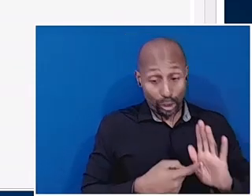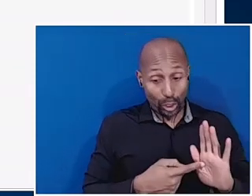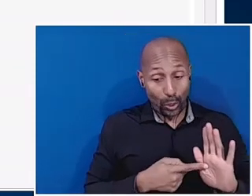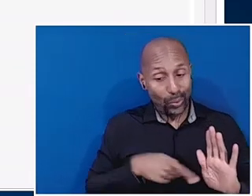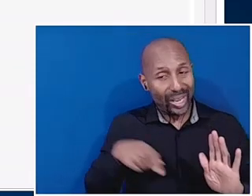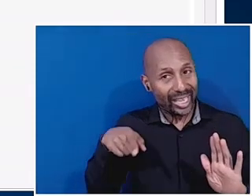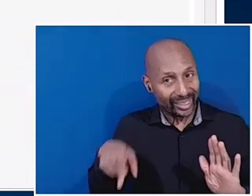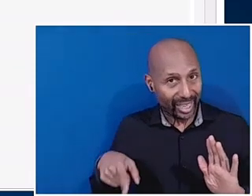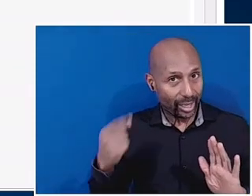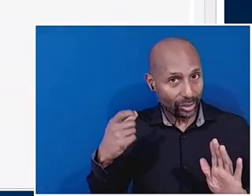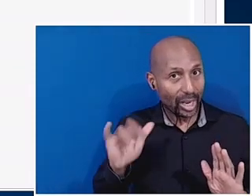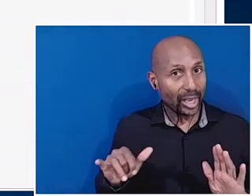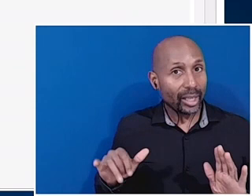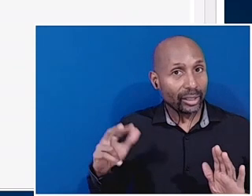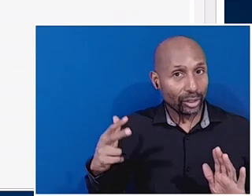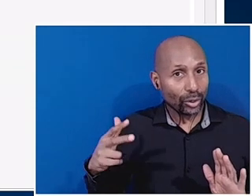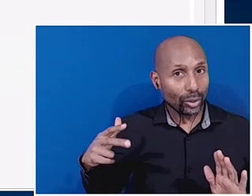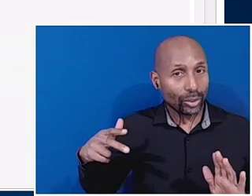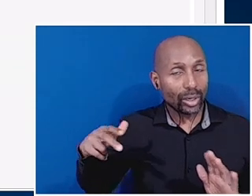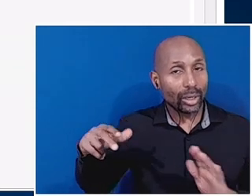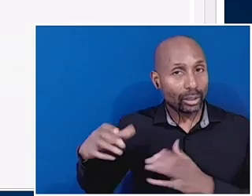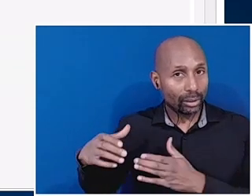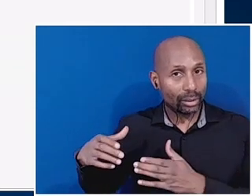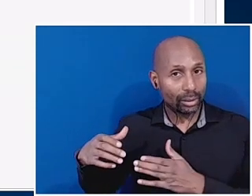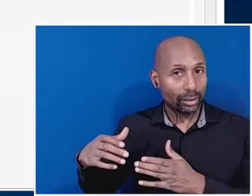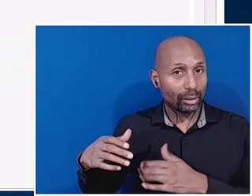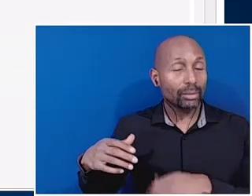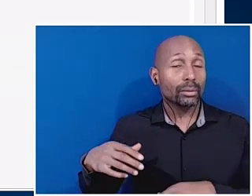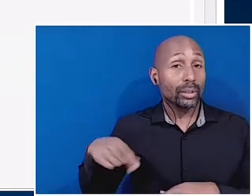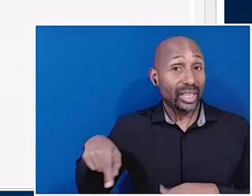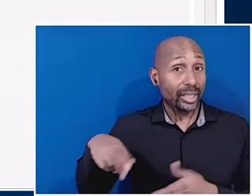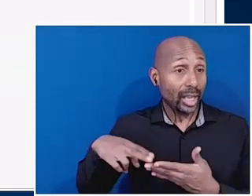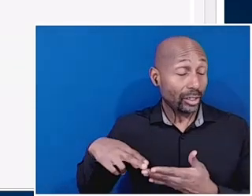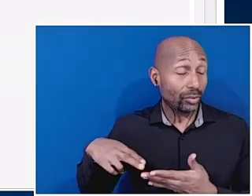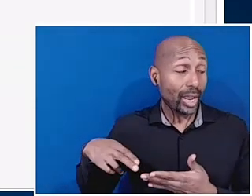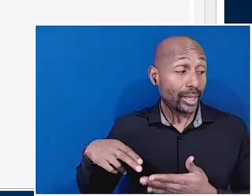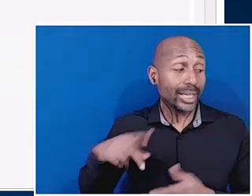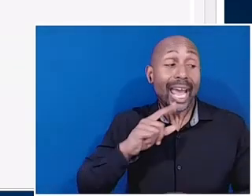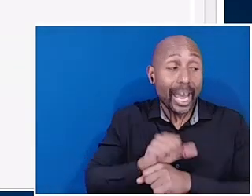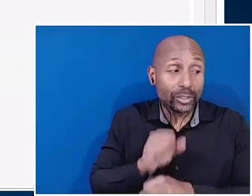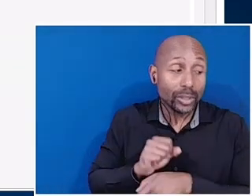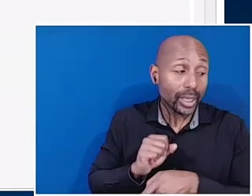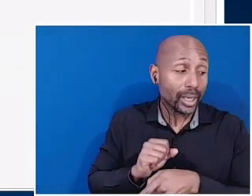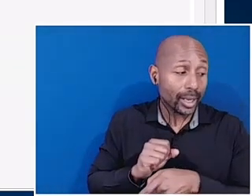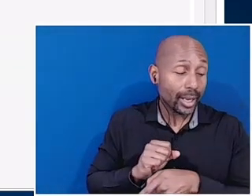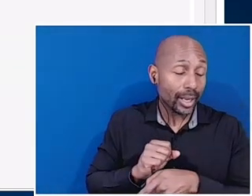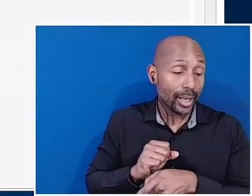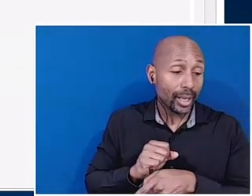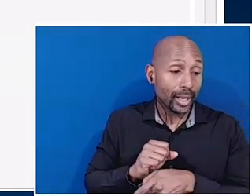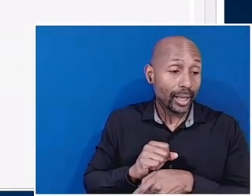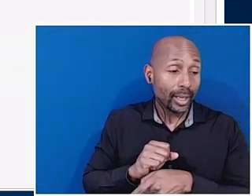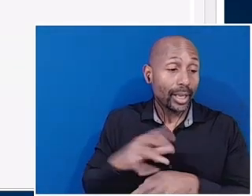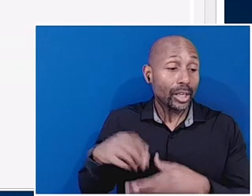third party, that contracted entity is in fact, you know, parcel of the